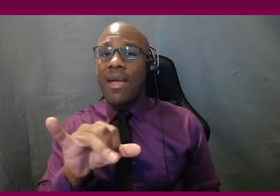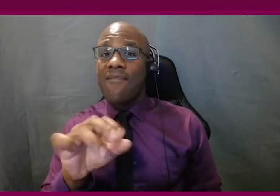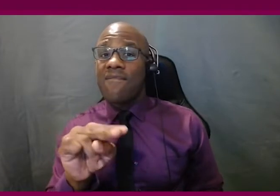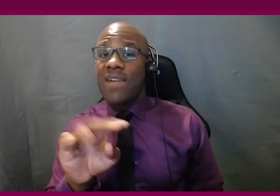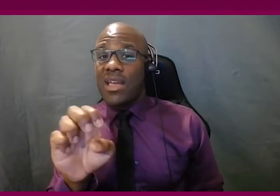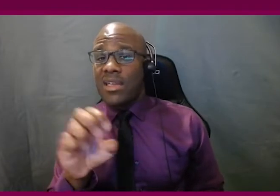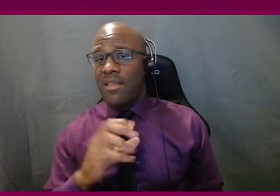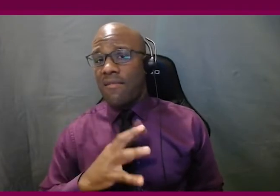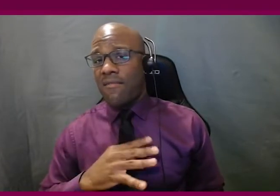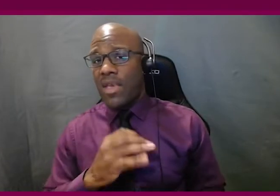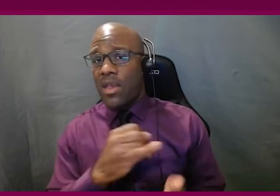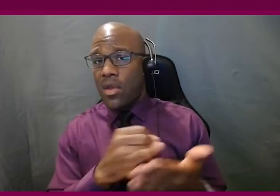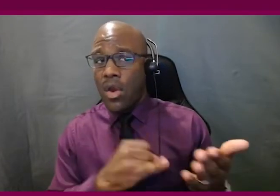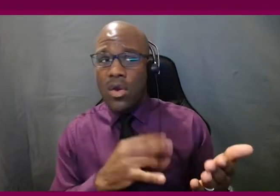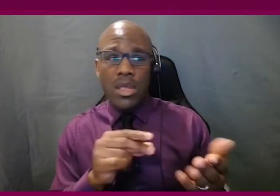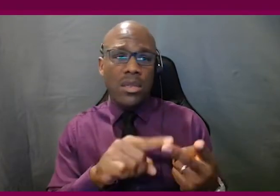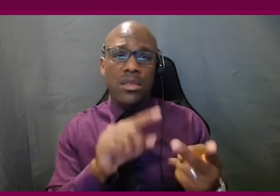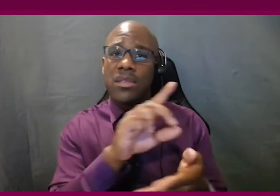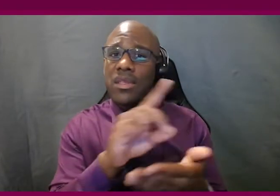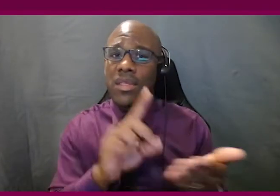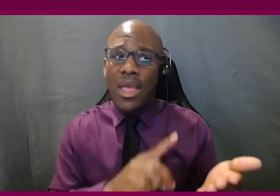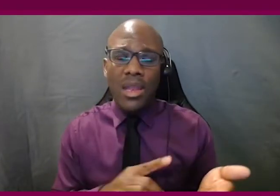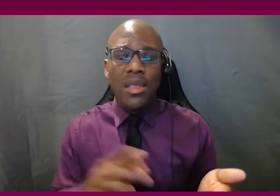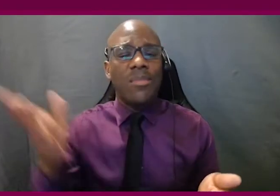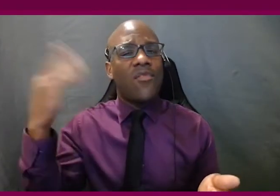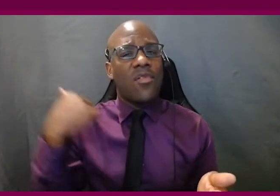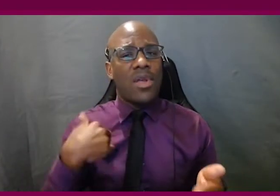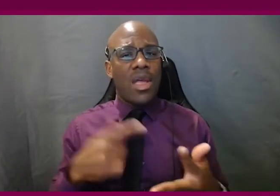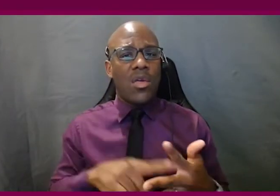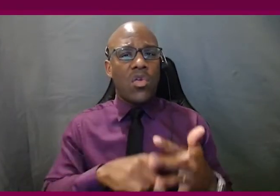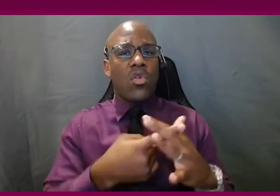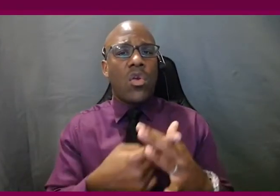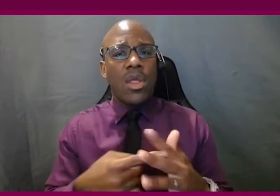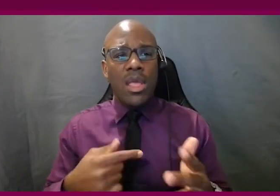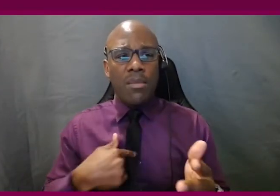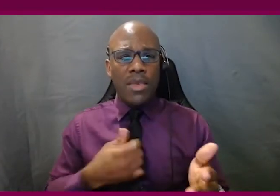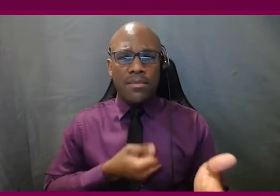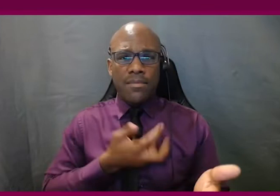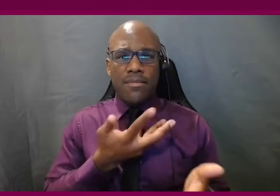disability identity I guess about a decade ago, I was really just telling my own personal